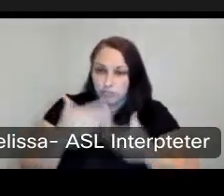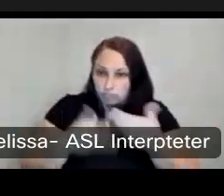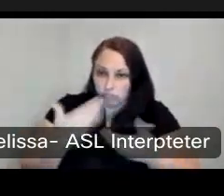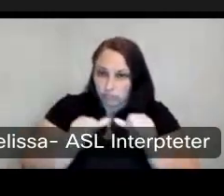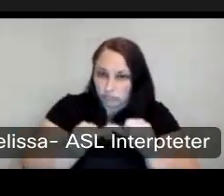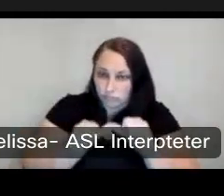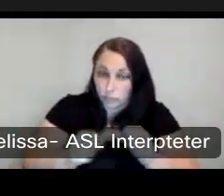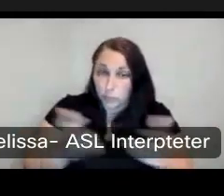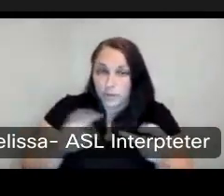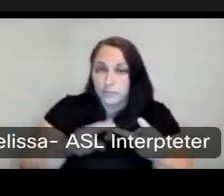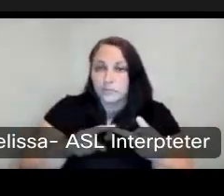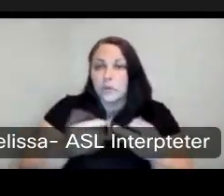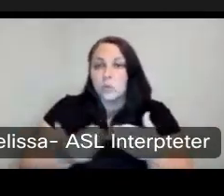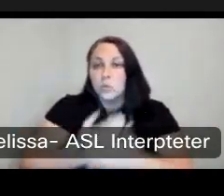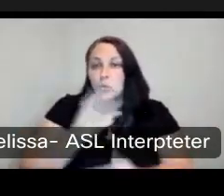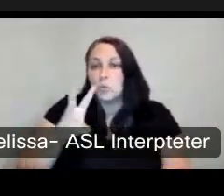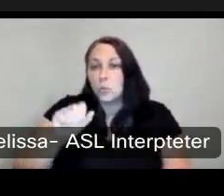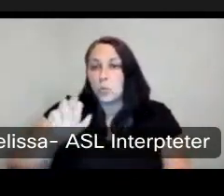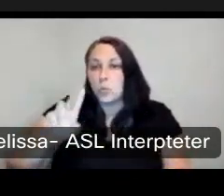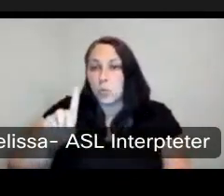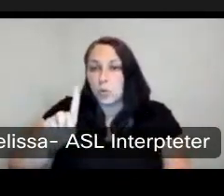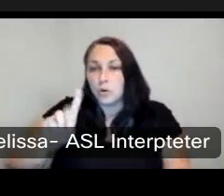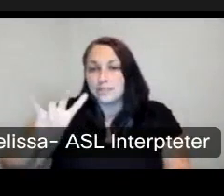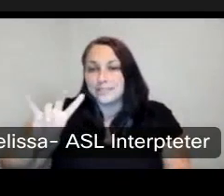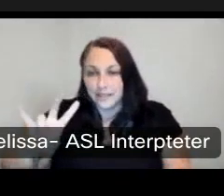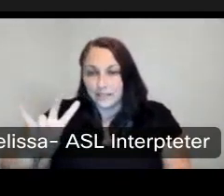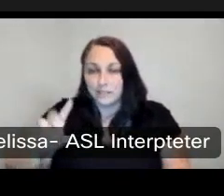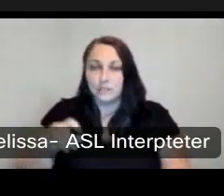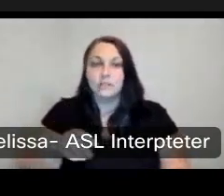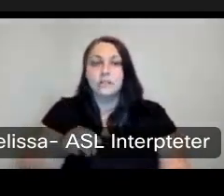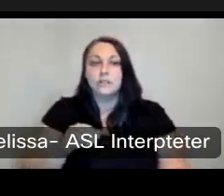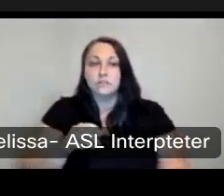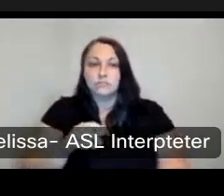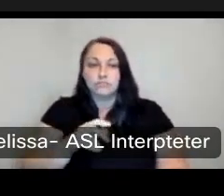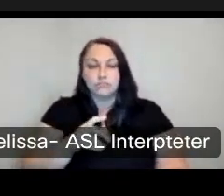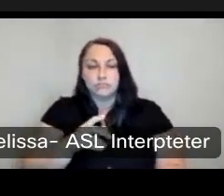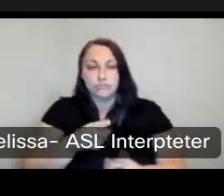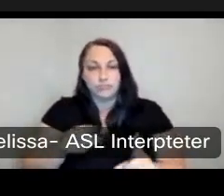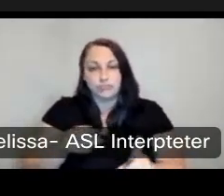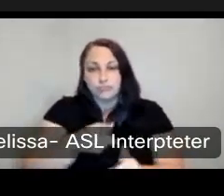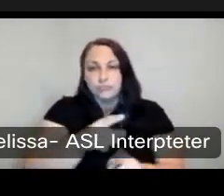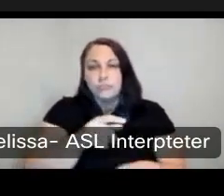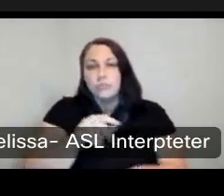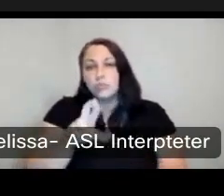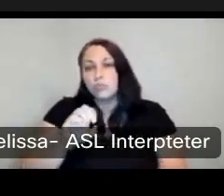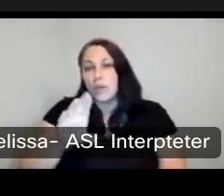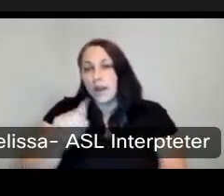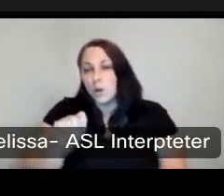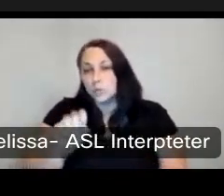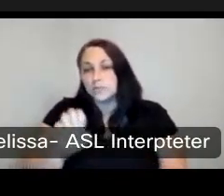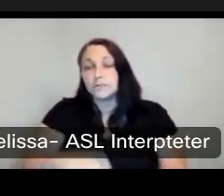um is the new Ward 7 reps um this route was uh part of the uh initial goal goals of the transit